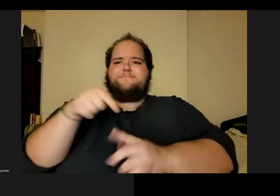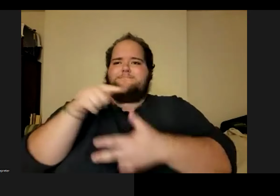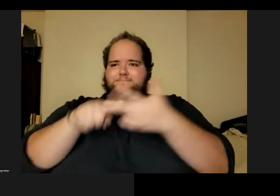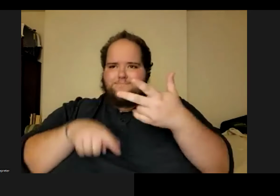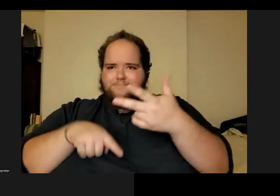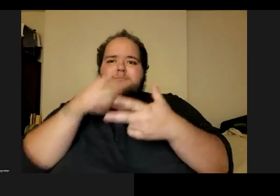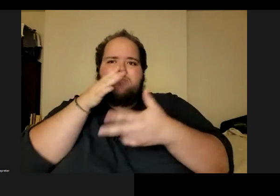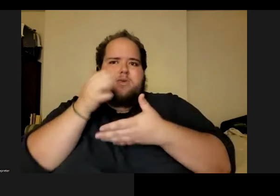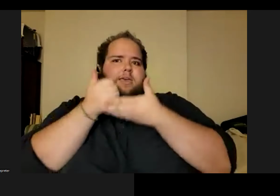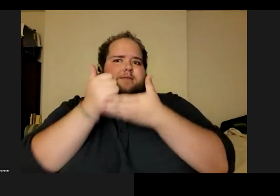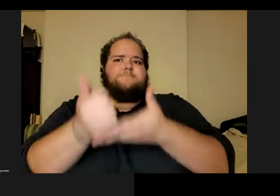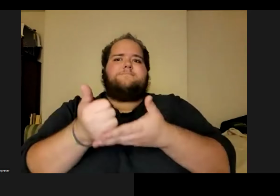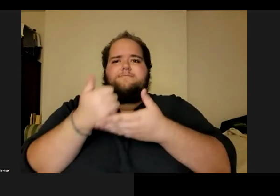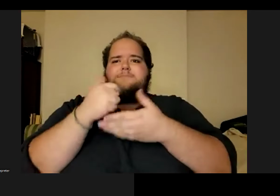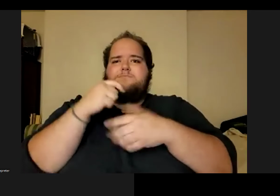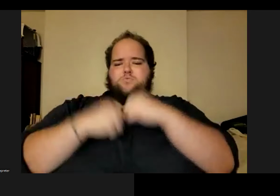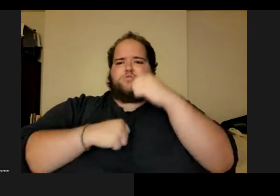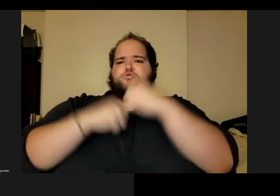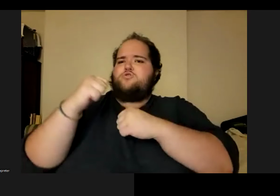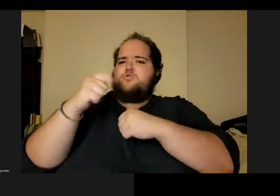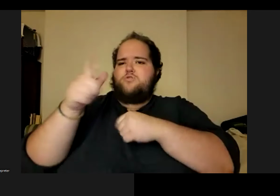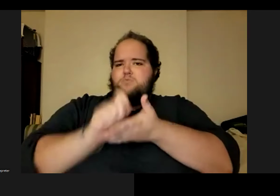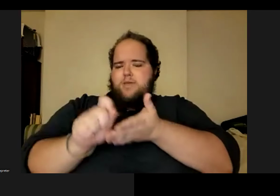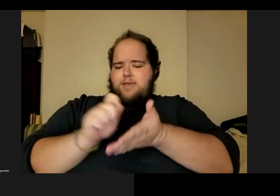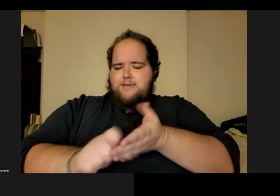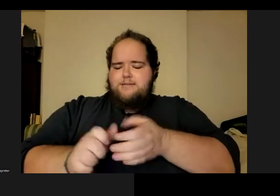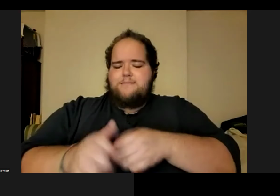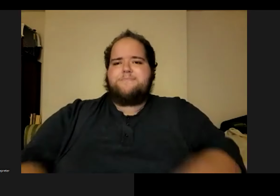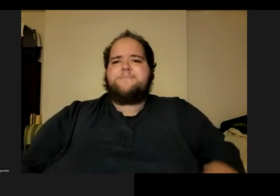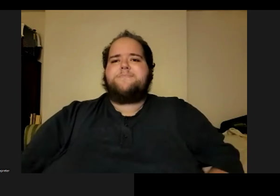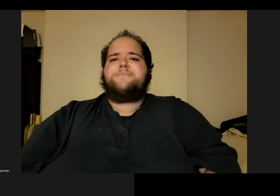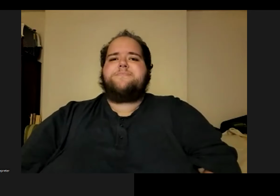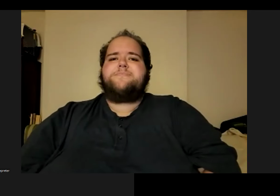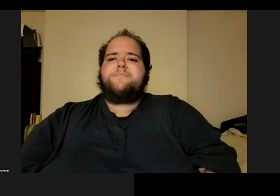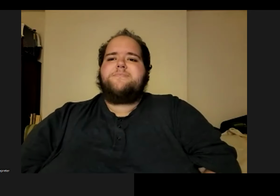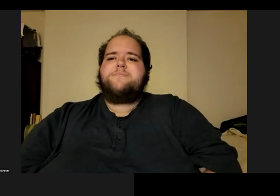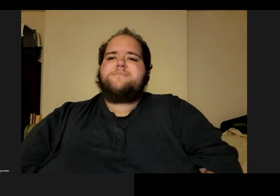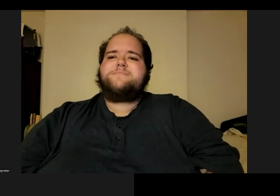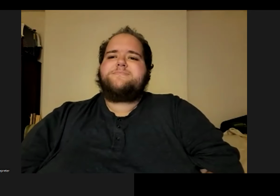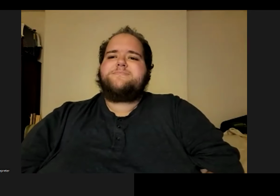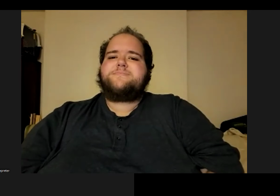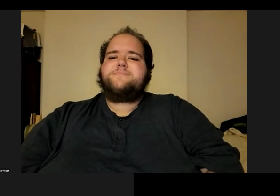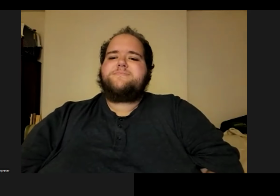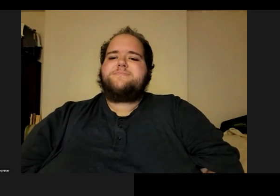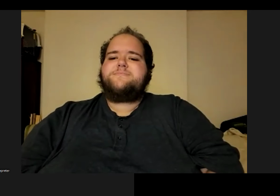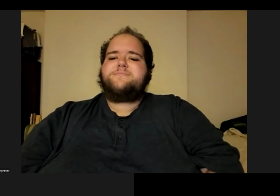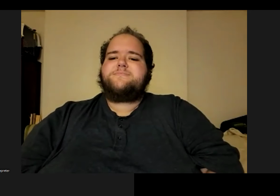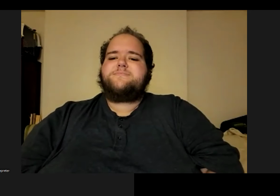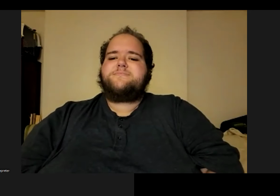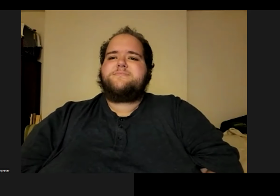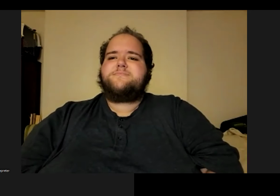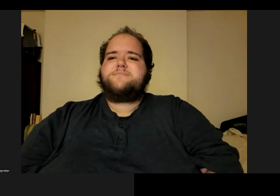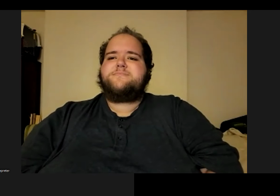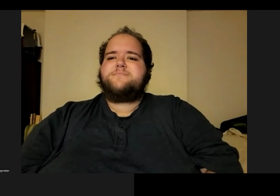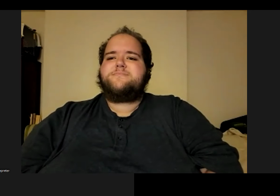and it gives us structure. So, um.